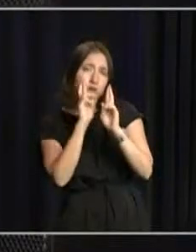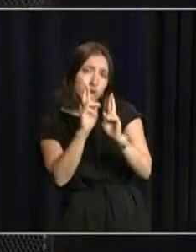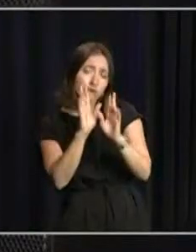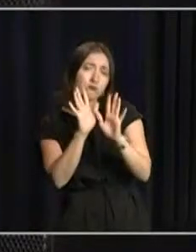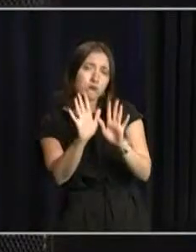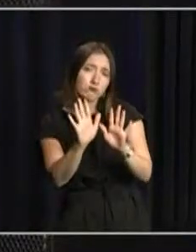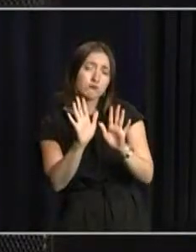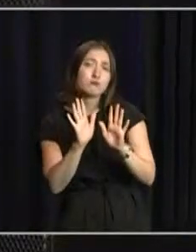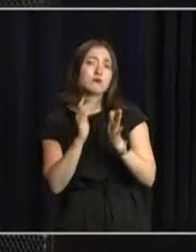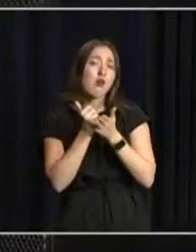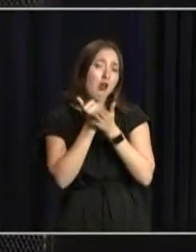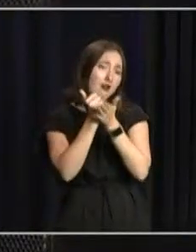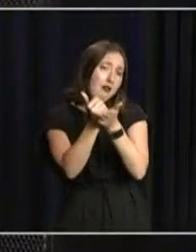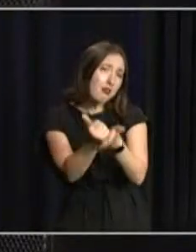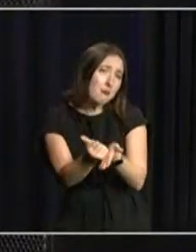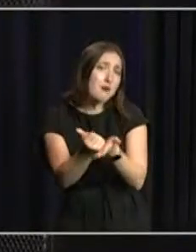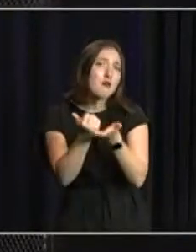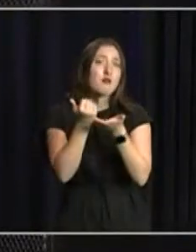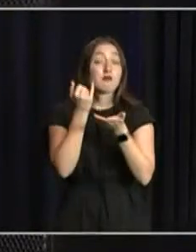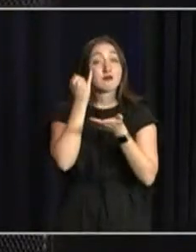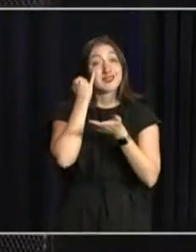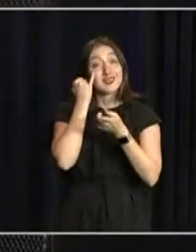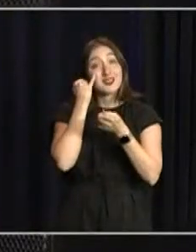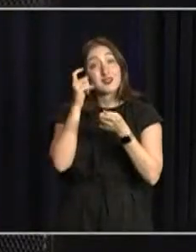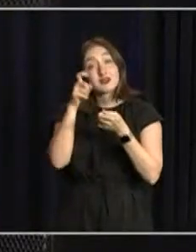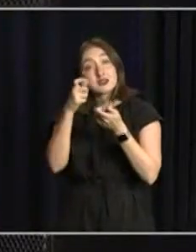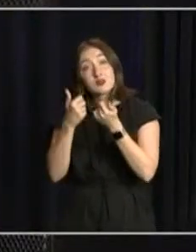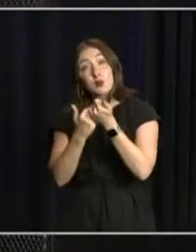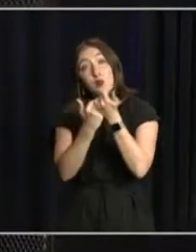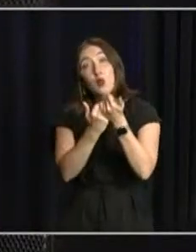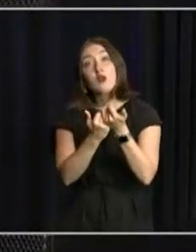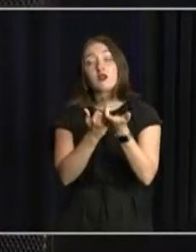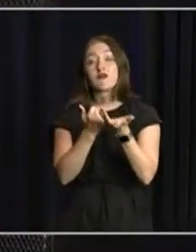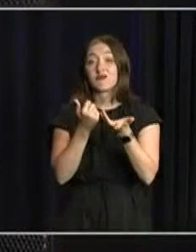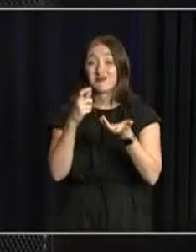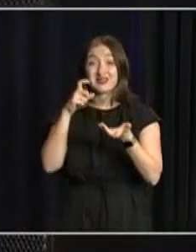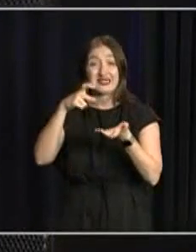and then helping them if they need practical support like transportation. That could help.